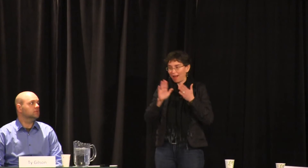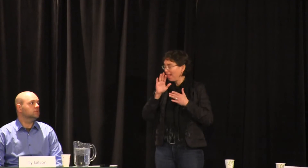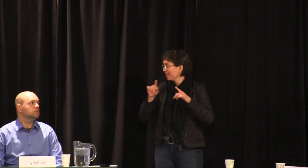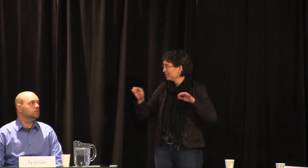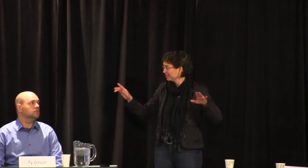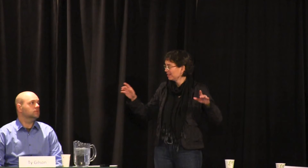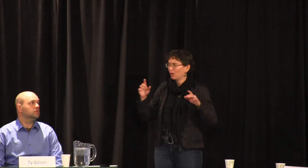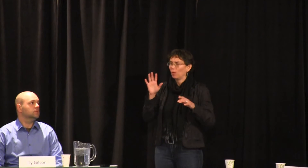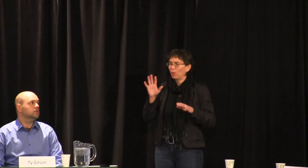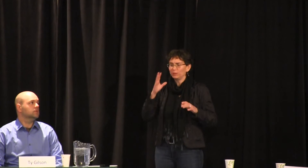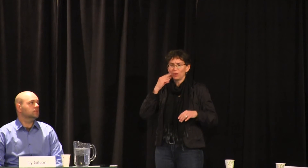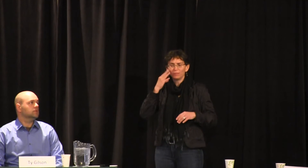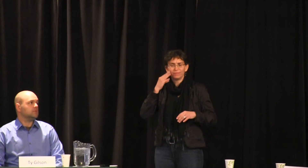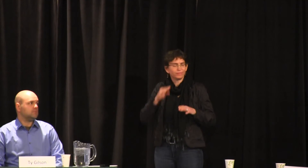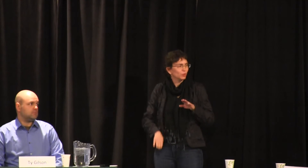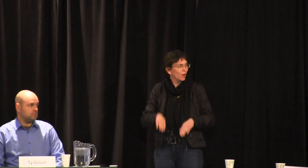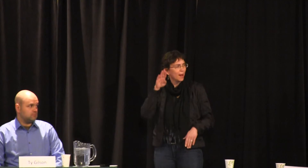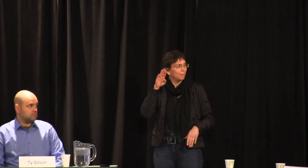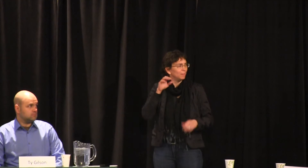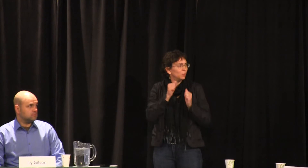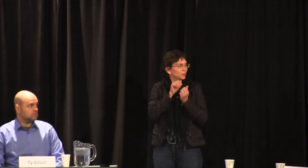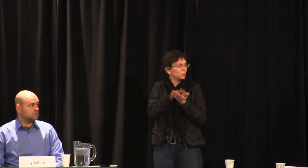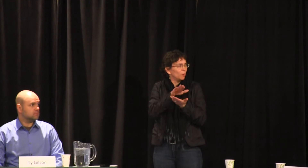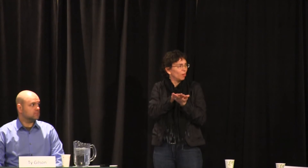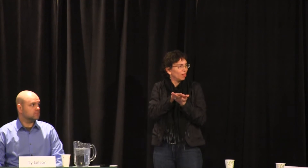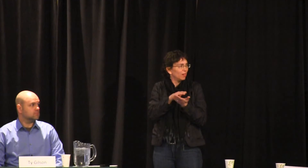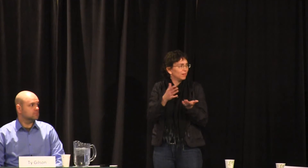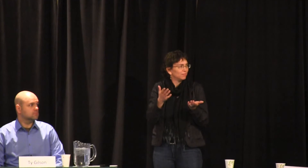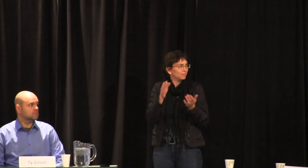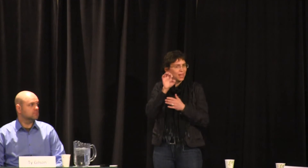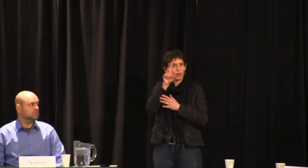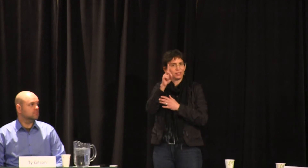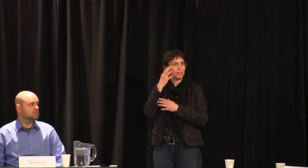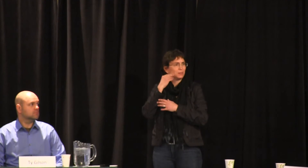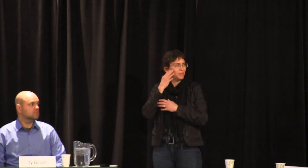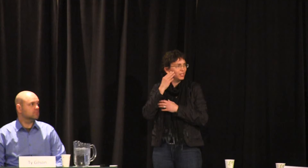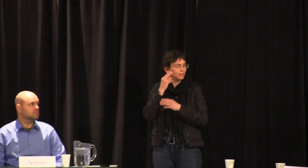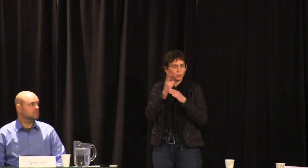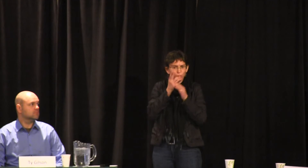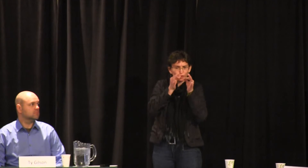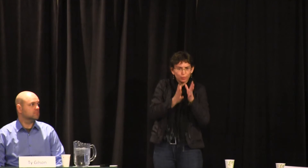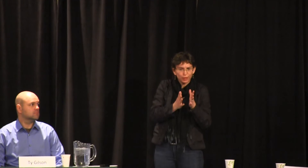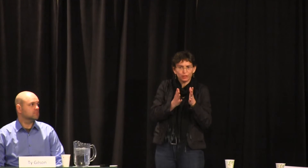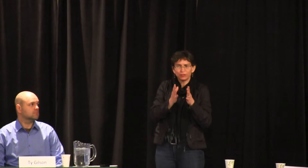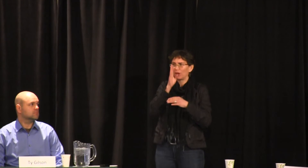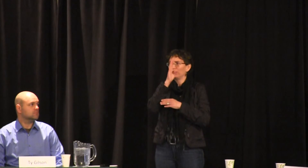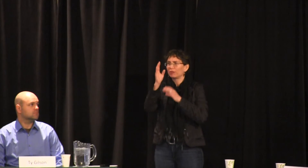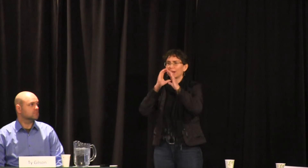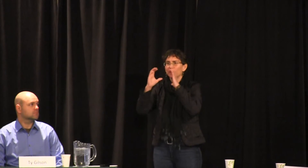Now, thinking about your work and college experience, let's go back, and what was your experience like growing up?